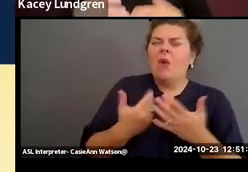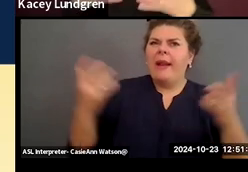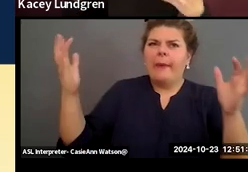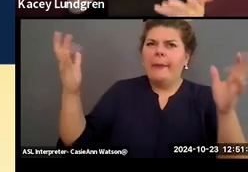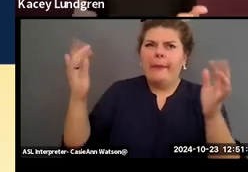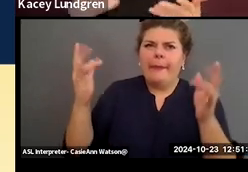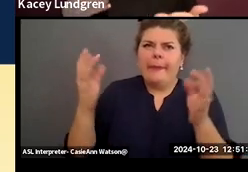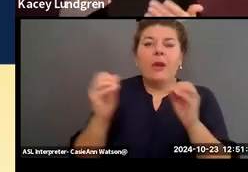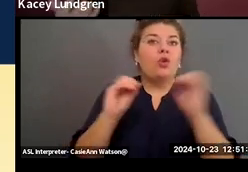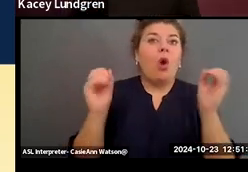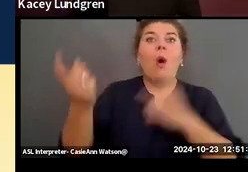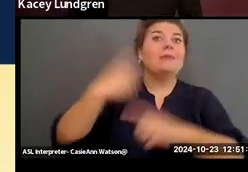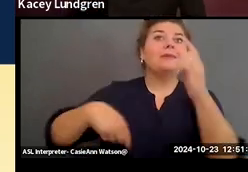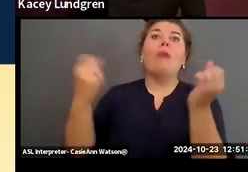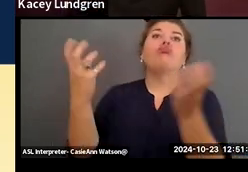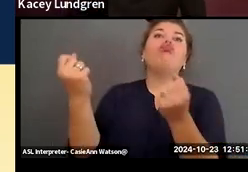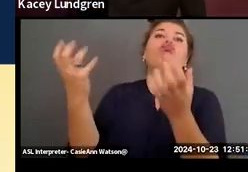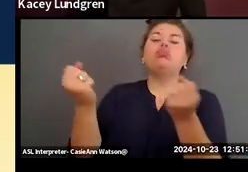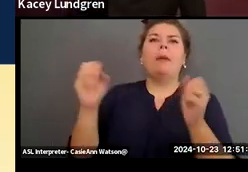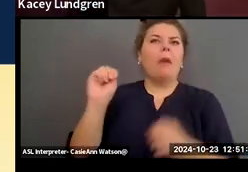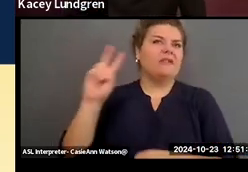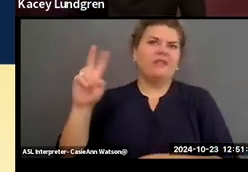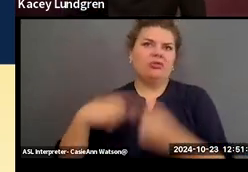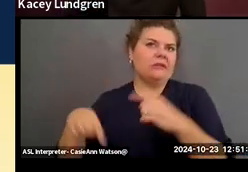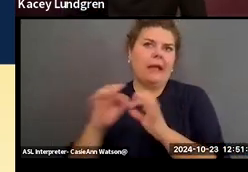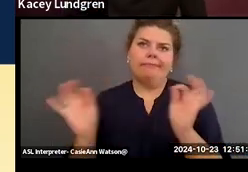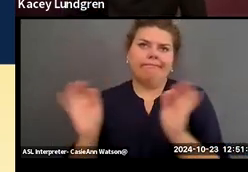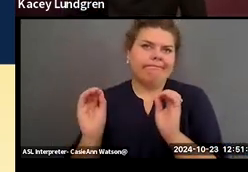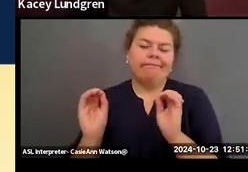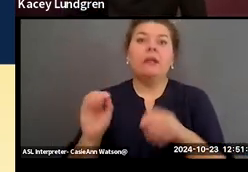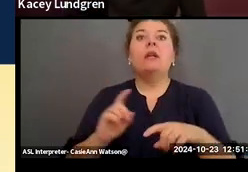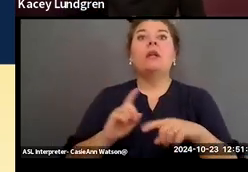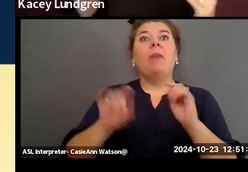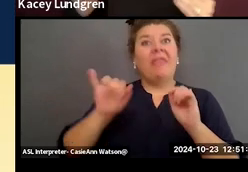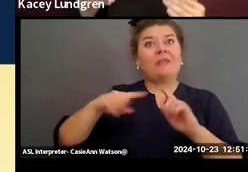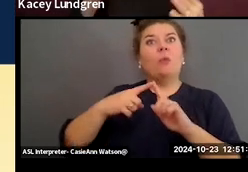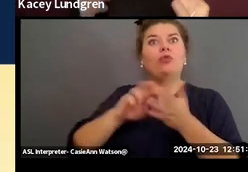that was like fluently really using it, but that's when researchers were really going out there